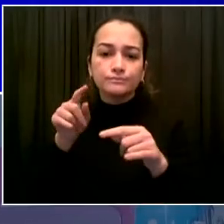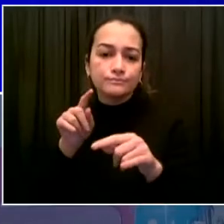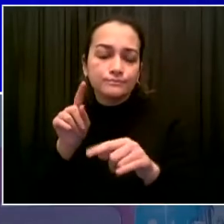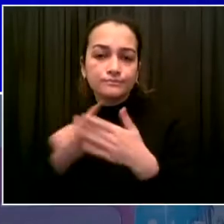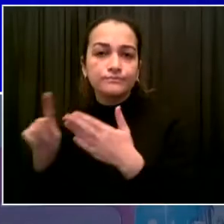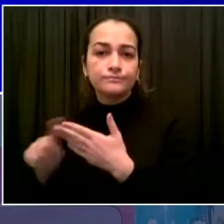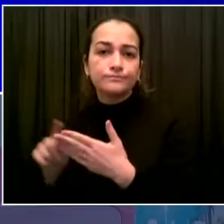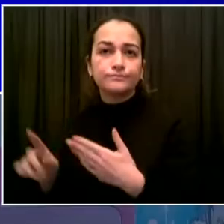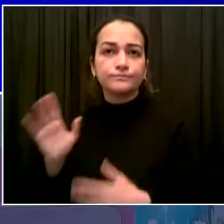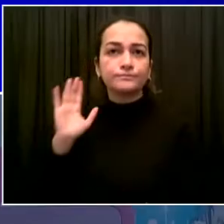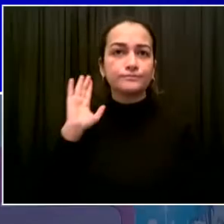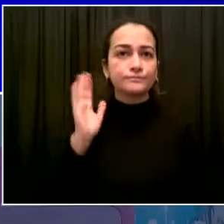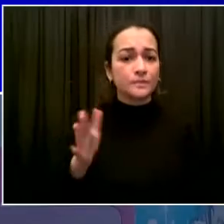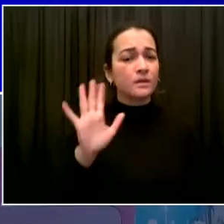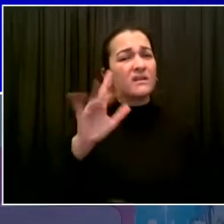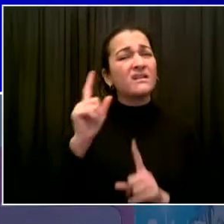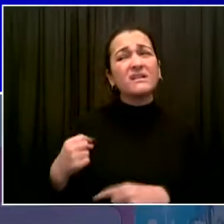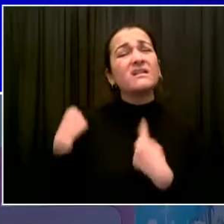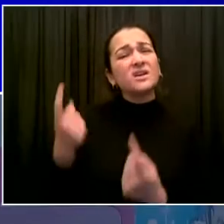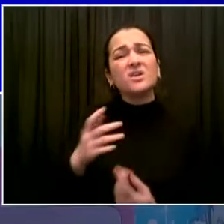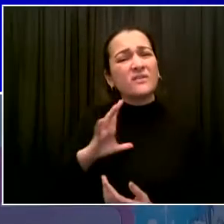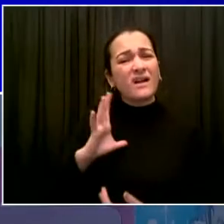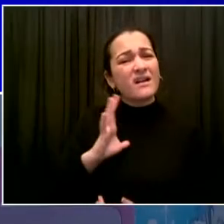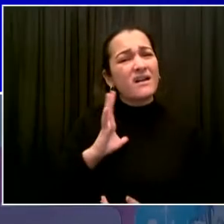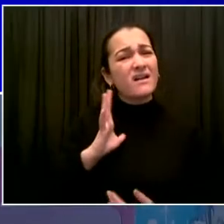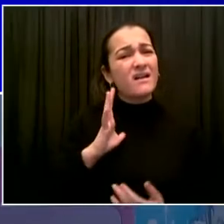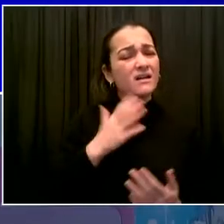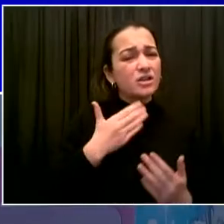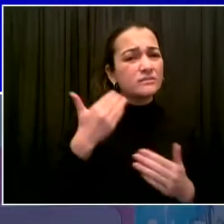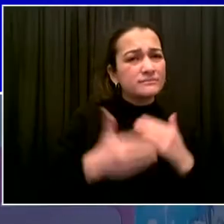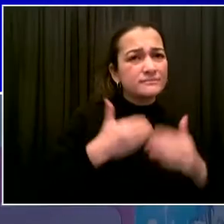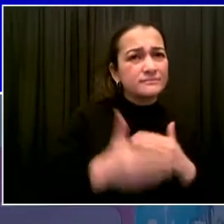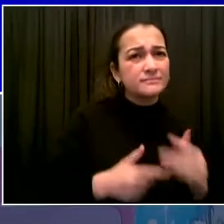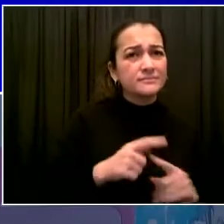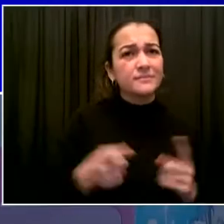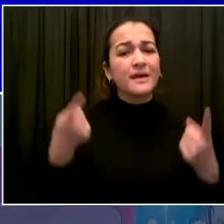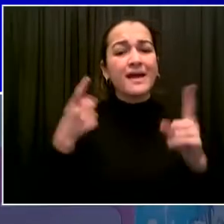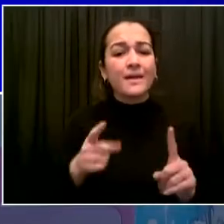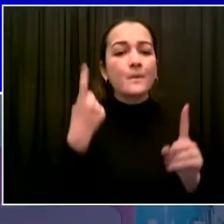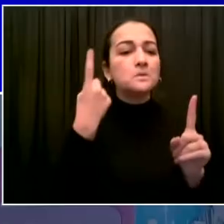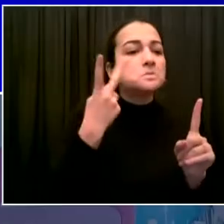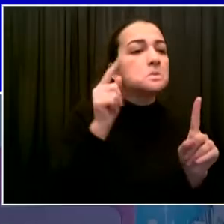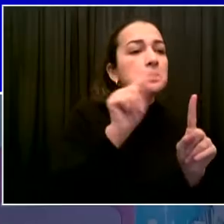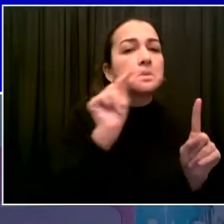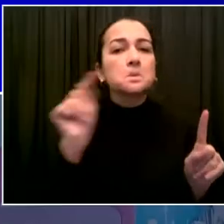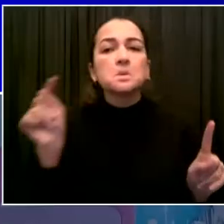TEST SITES TO MAKE SURE WE HAVE ANOTHER MEASURE OF ACCOUNTABILITY. WE OVERALL HAVE HAD VERY GOOD RESULTS FROM TEST SITES